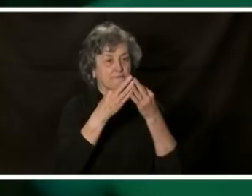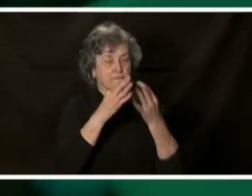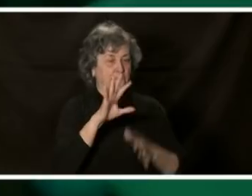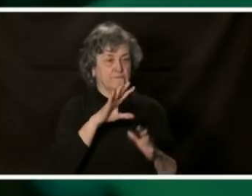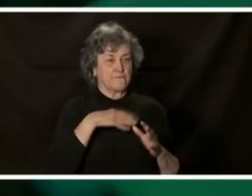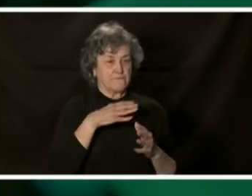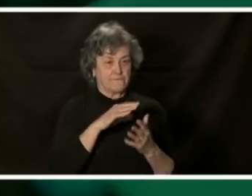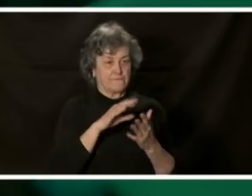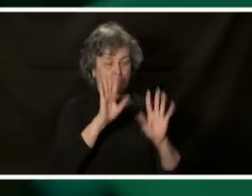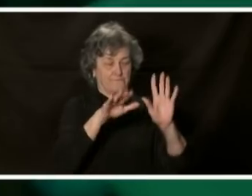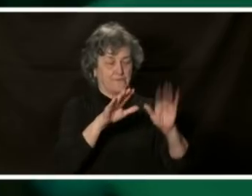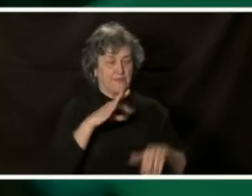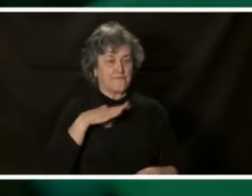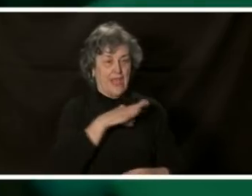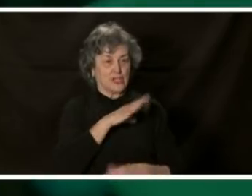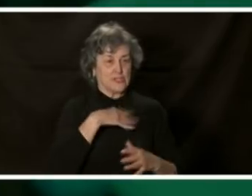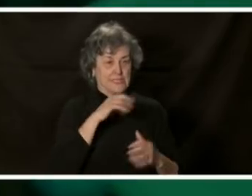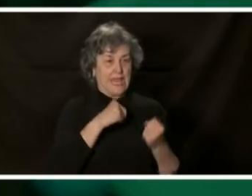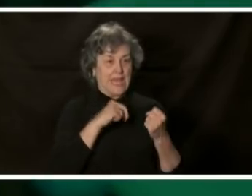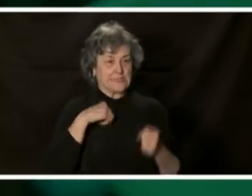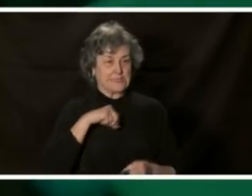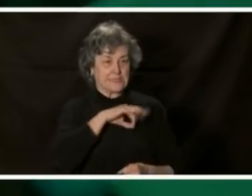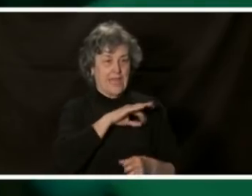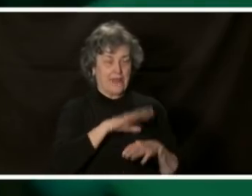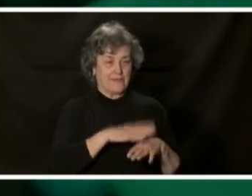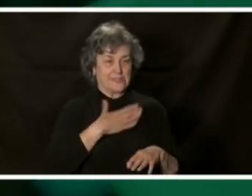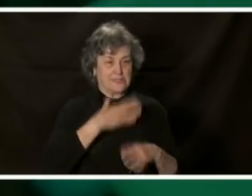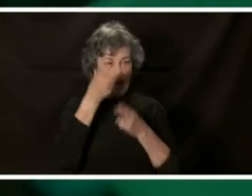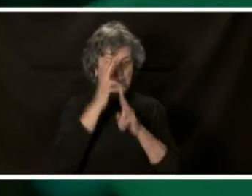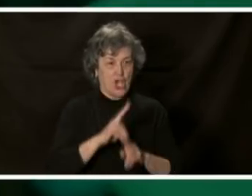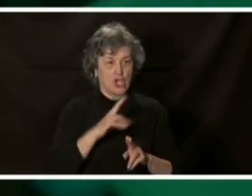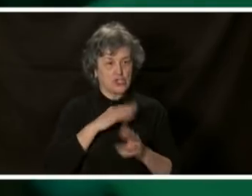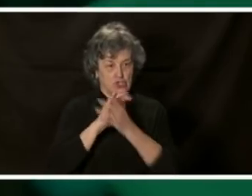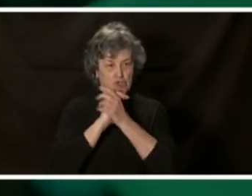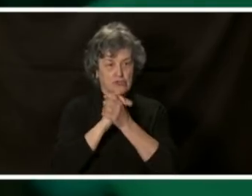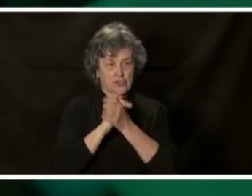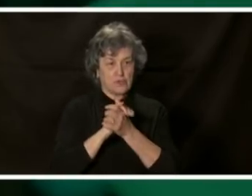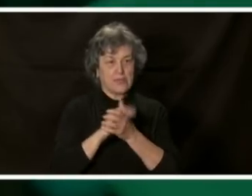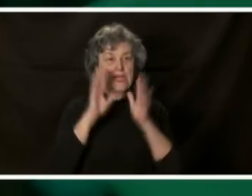IT IS MY HONOR TO CONGRATULATE YOU ON YOUR SIGNIFICANT ACADEMIC ACHIEVEMENT.